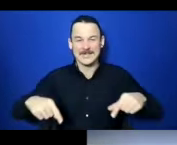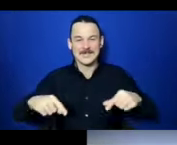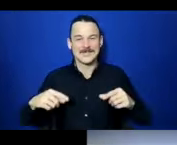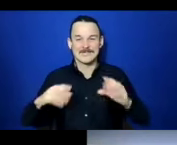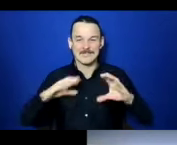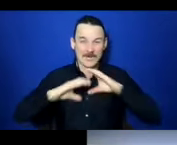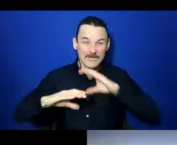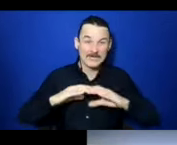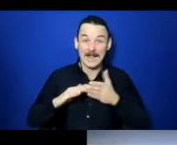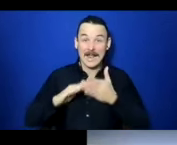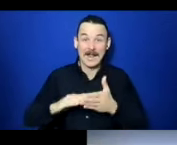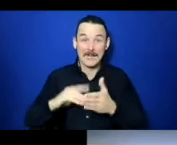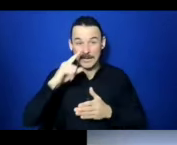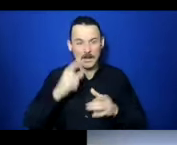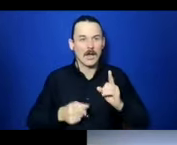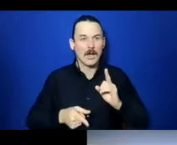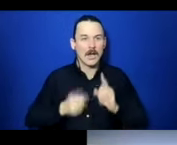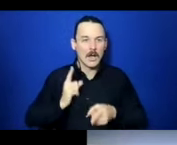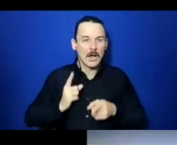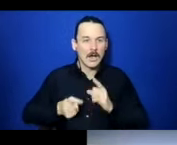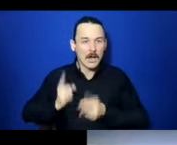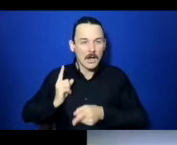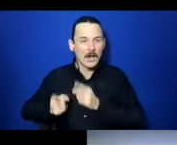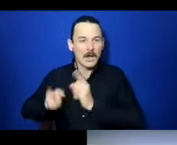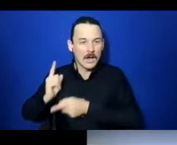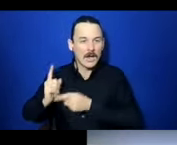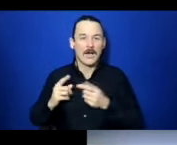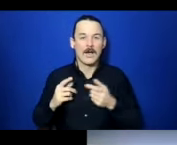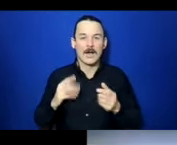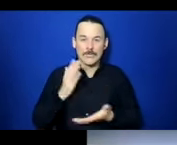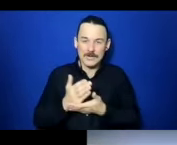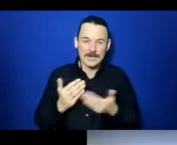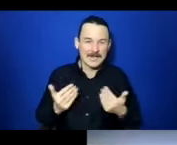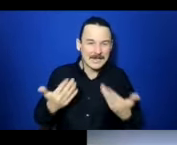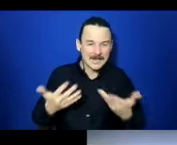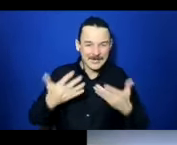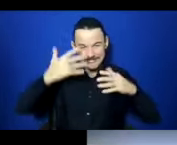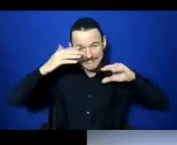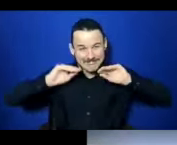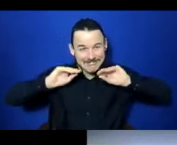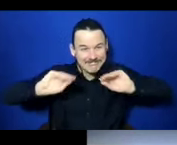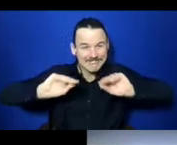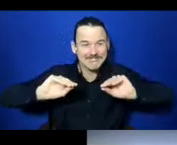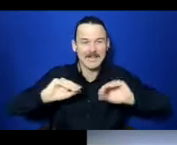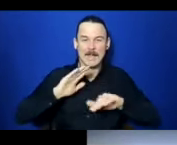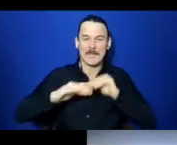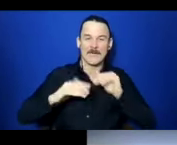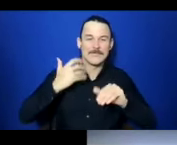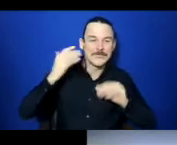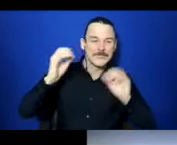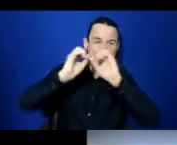and and get educated on on what the future could look like, I think is a really exciting thing.